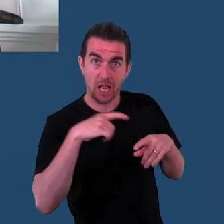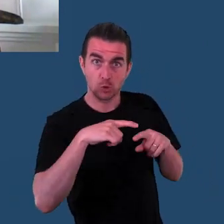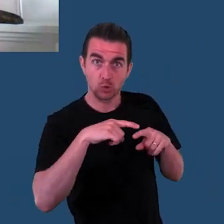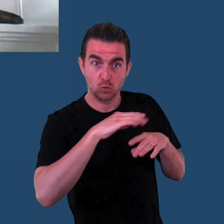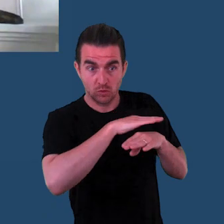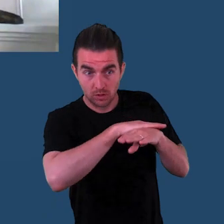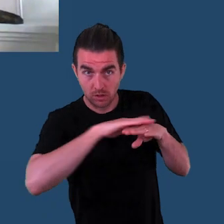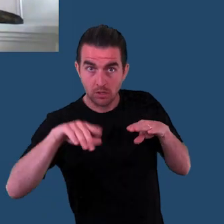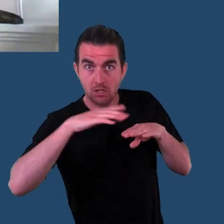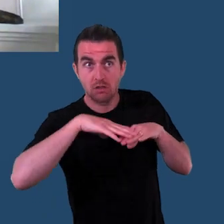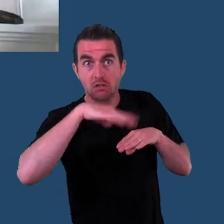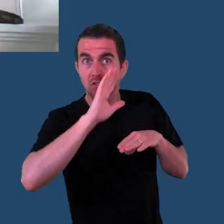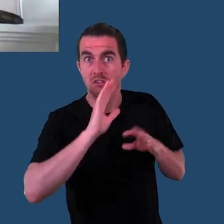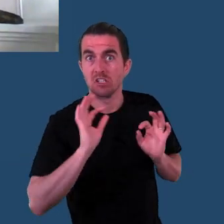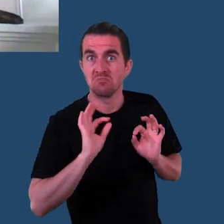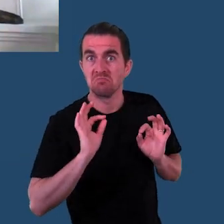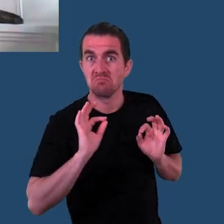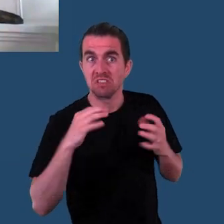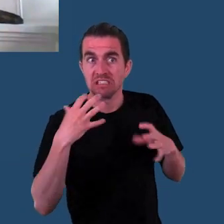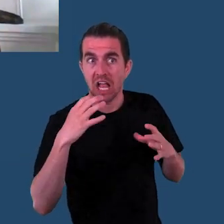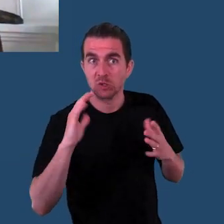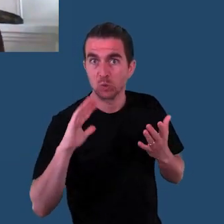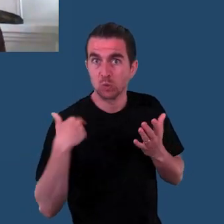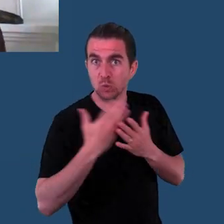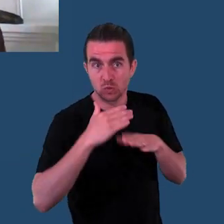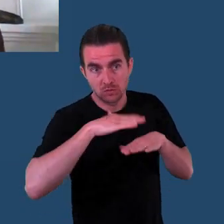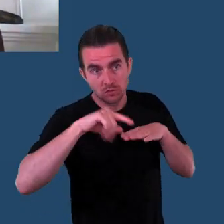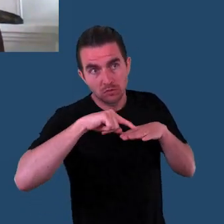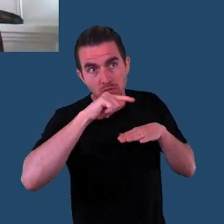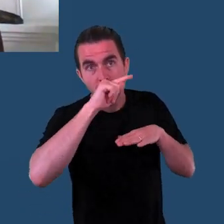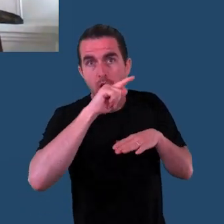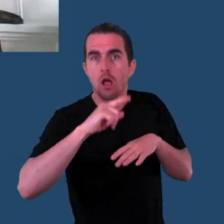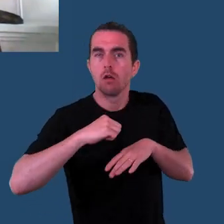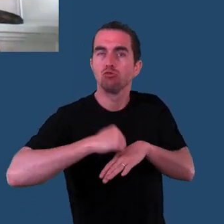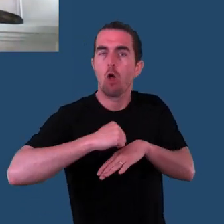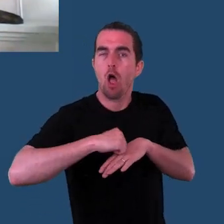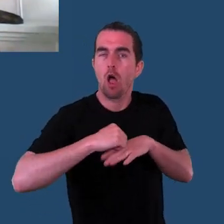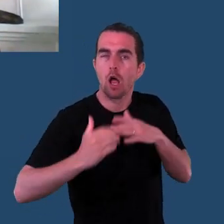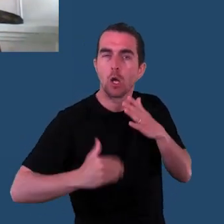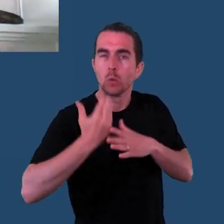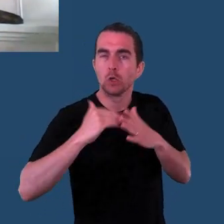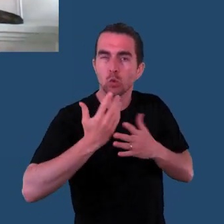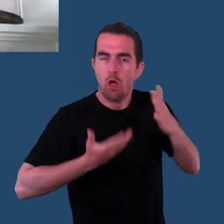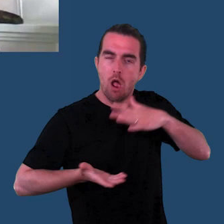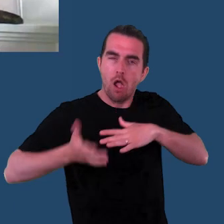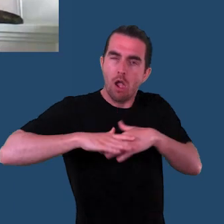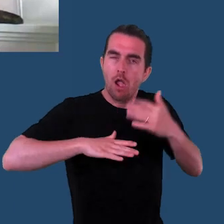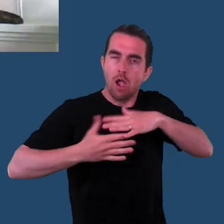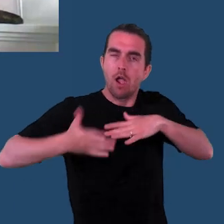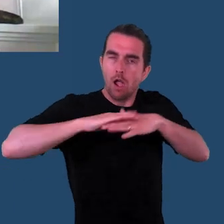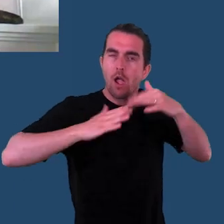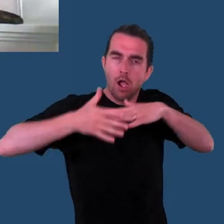there are essentially no more dinosaurs to be found in the newer age rocks. So, yes.